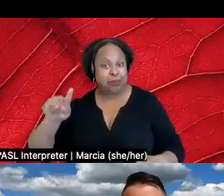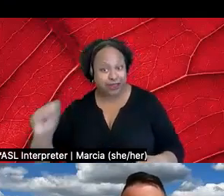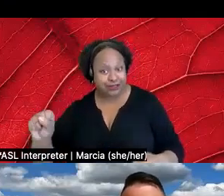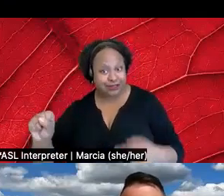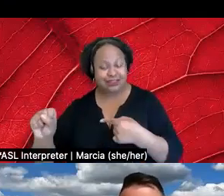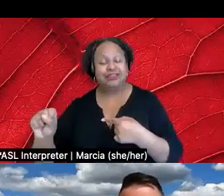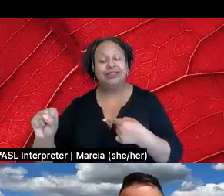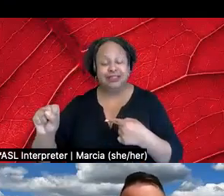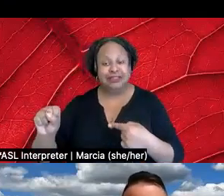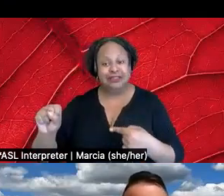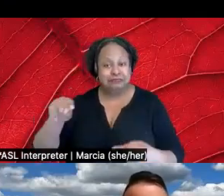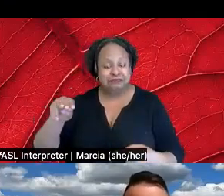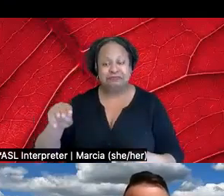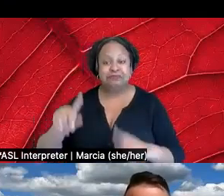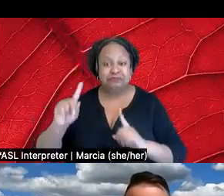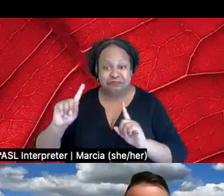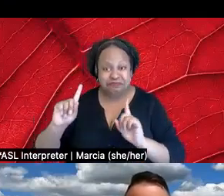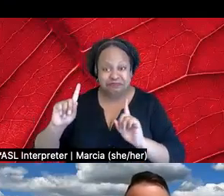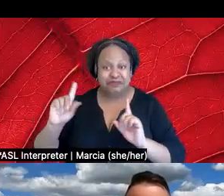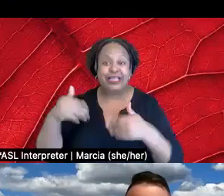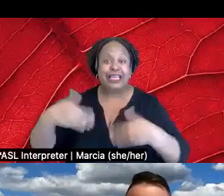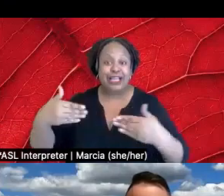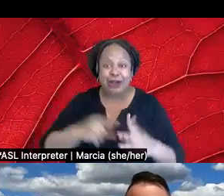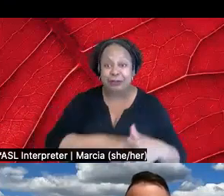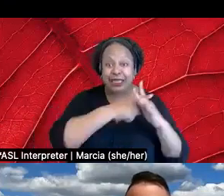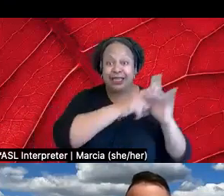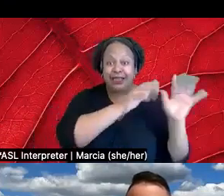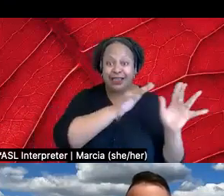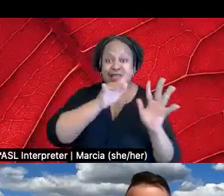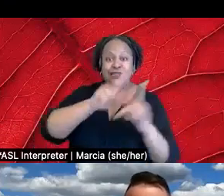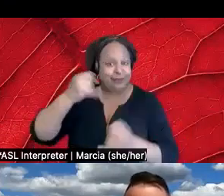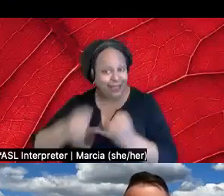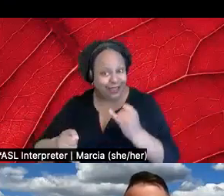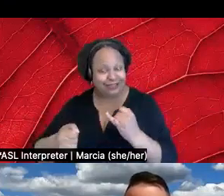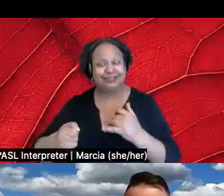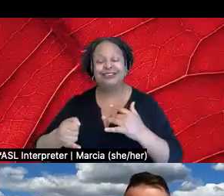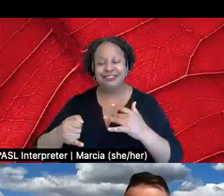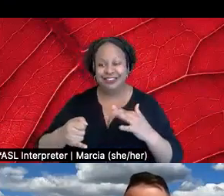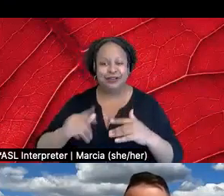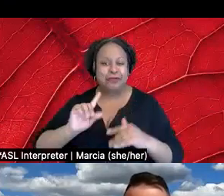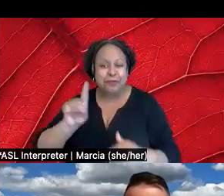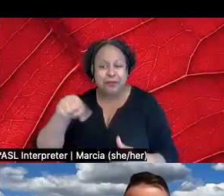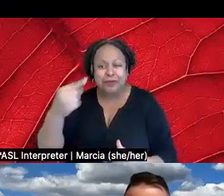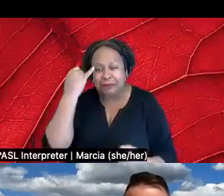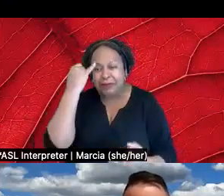you have been here beginning to end and really can only imagine how tired you have been.